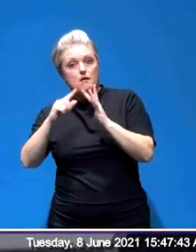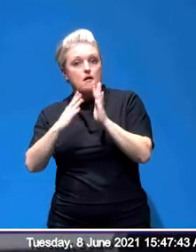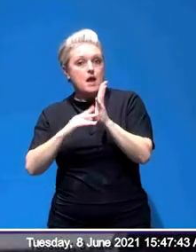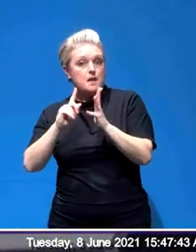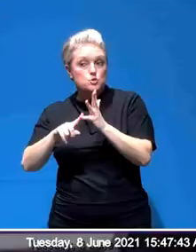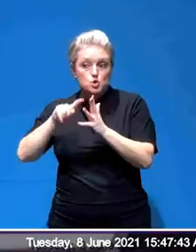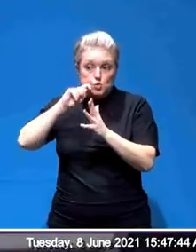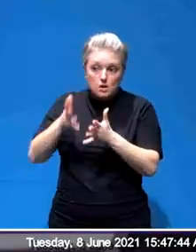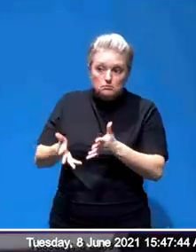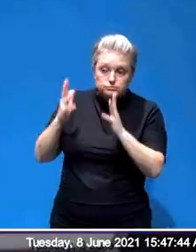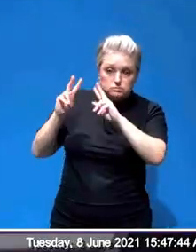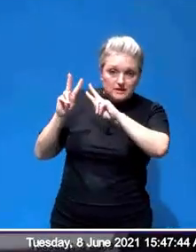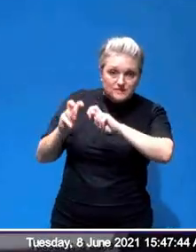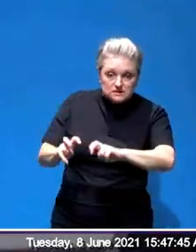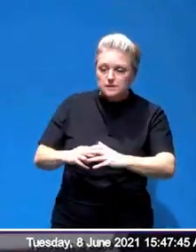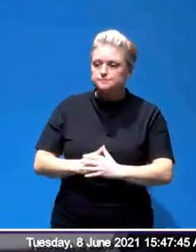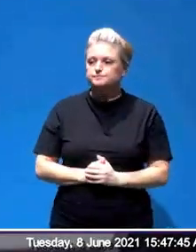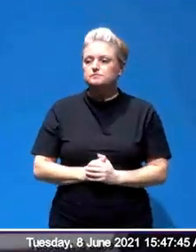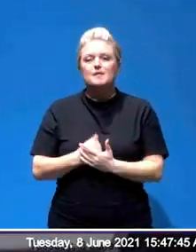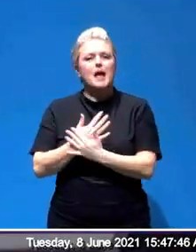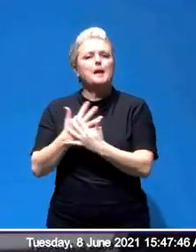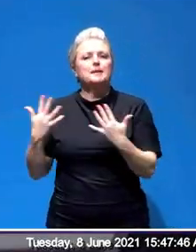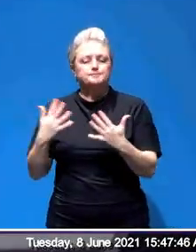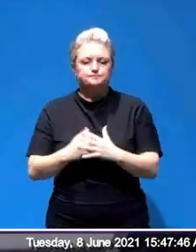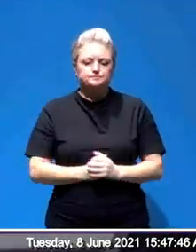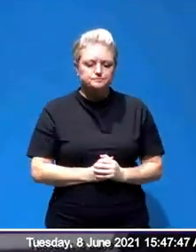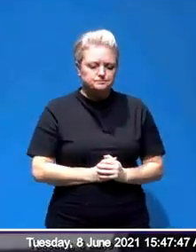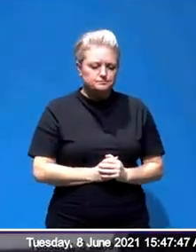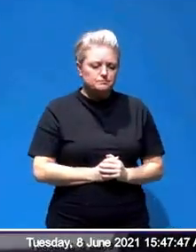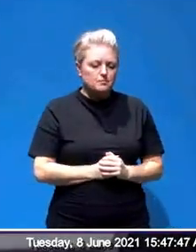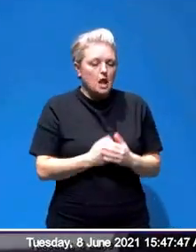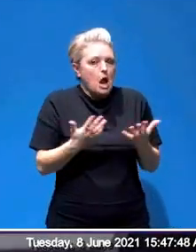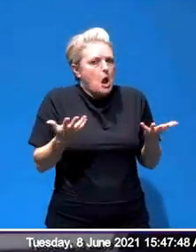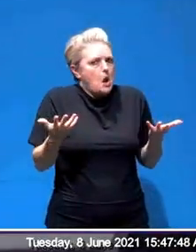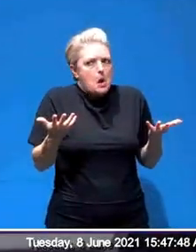Well, that would be a matter for the Director of the IMU to make that decision, I think.